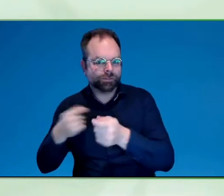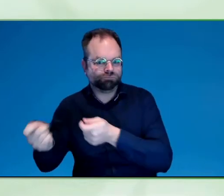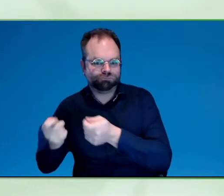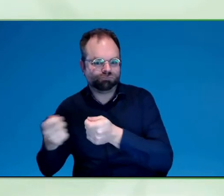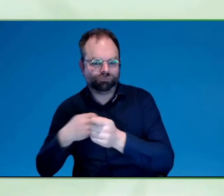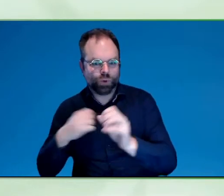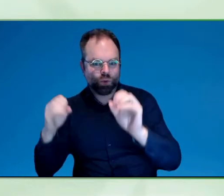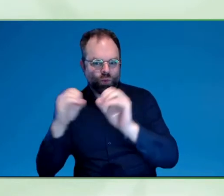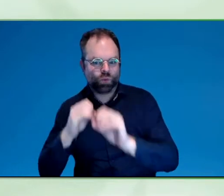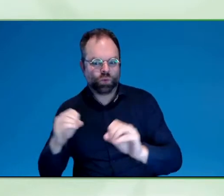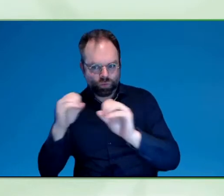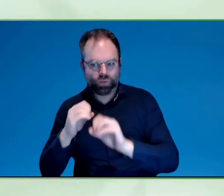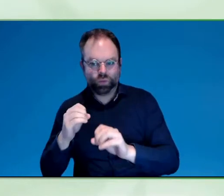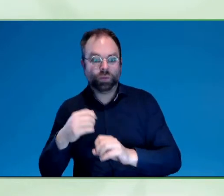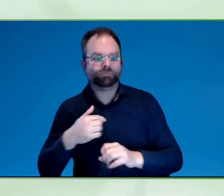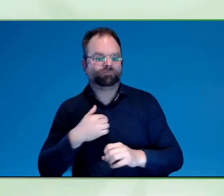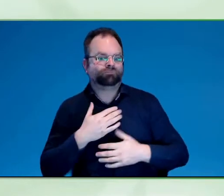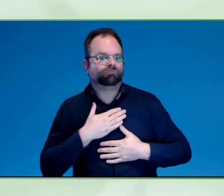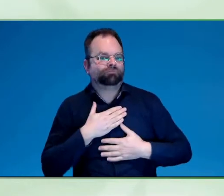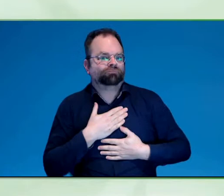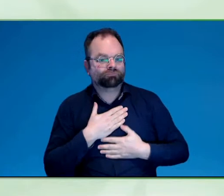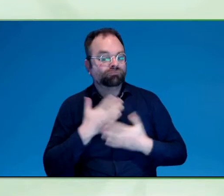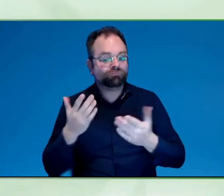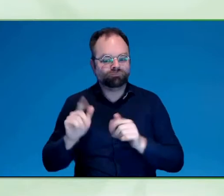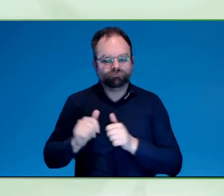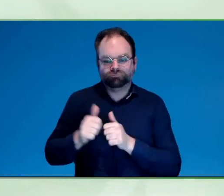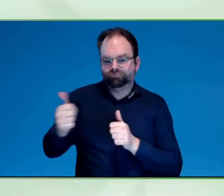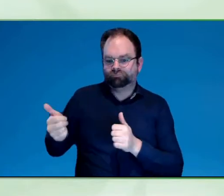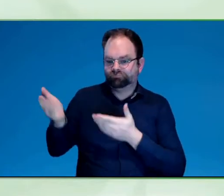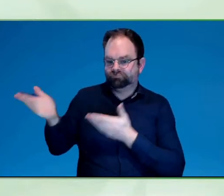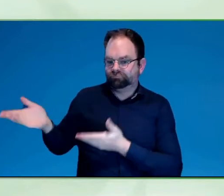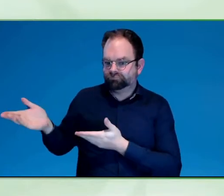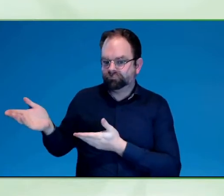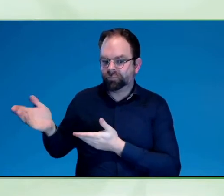as you said my name is Lisa Wadors Verne and I represent an organisation called Benetech.